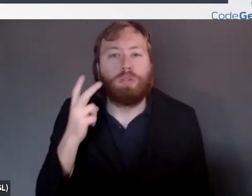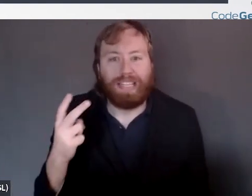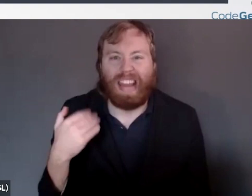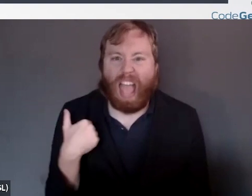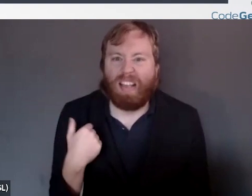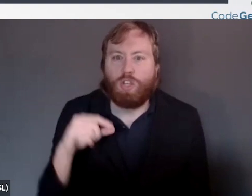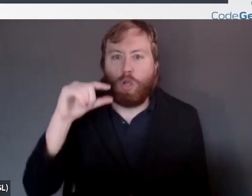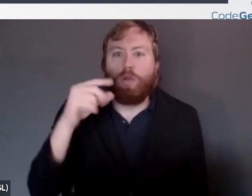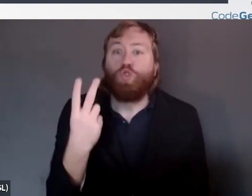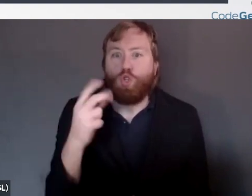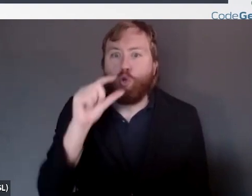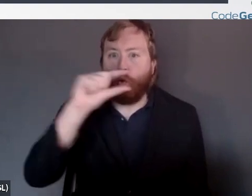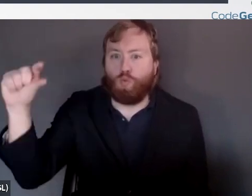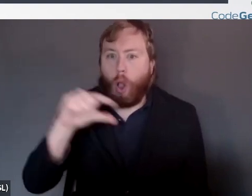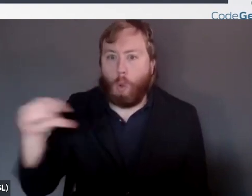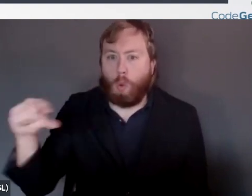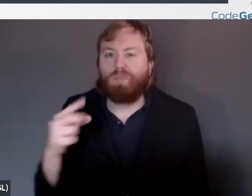The first row is a row of headers,